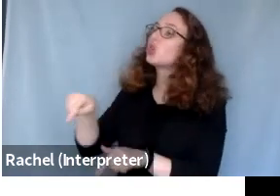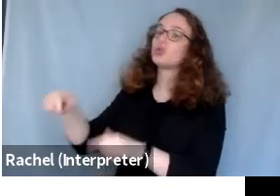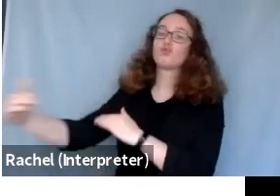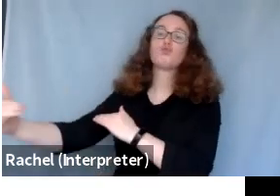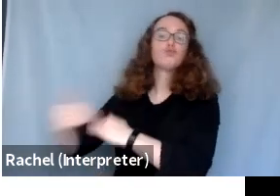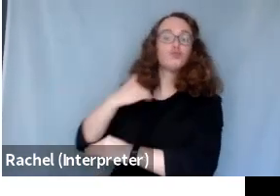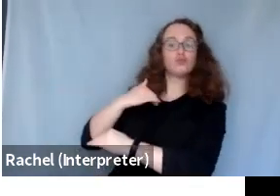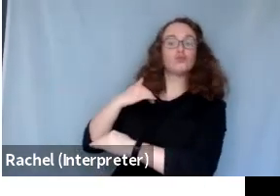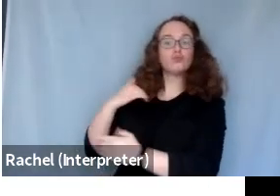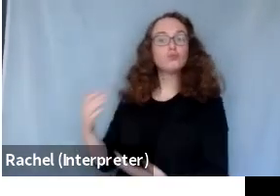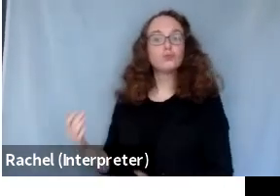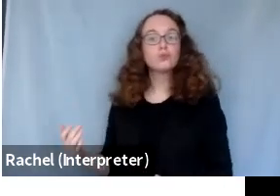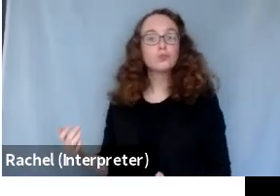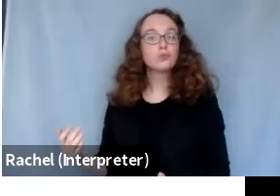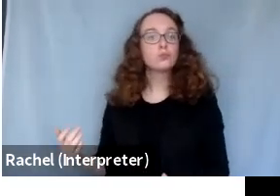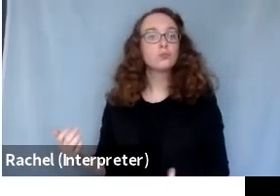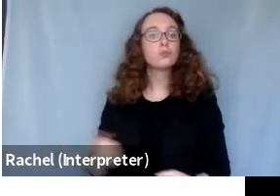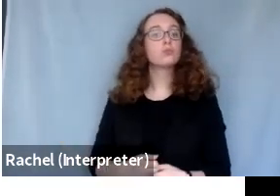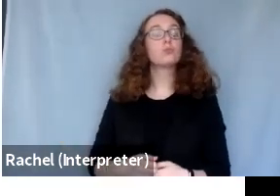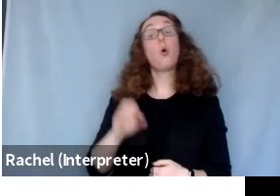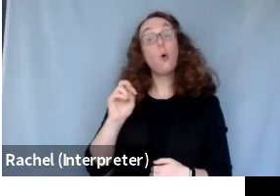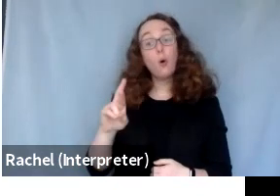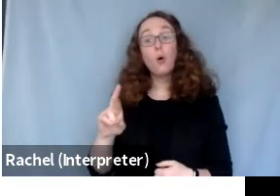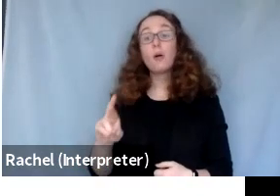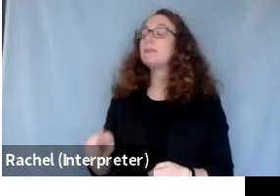like I mentioned prior to set aside and arrange for it to come